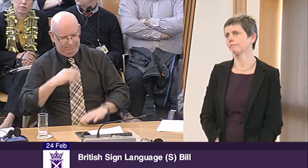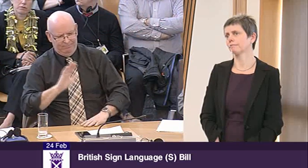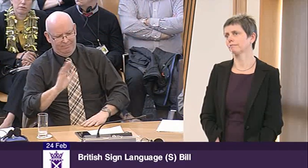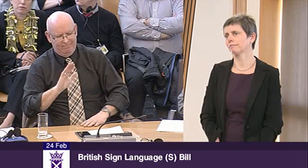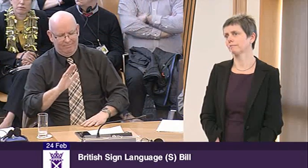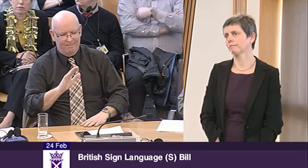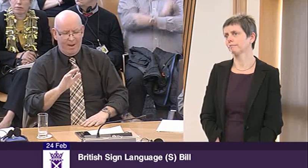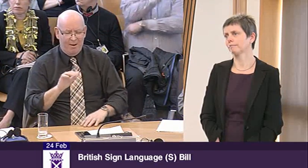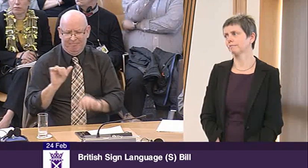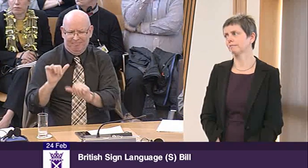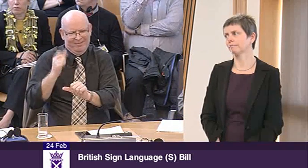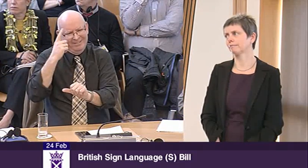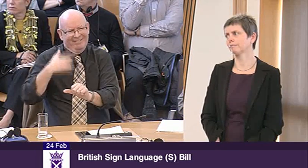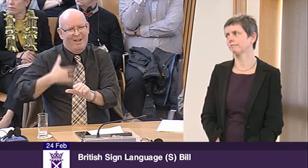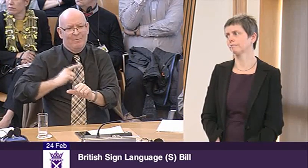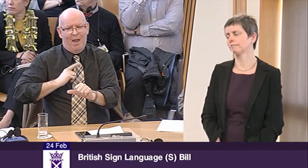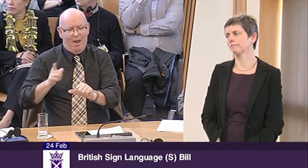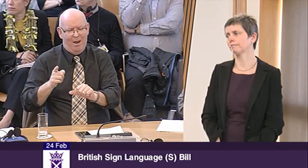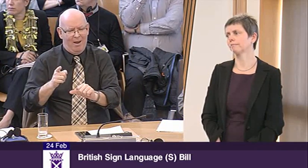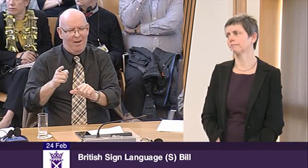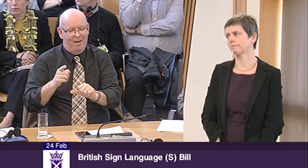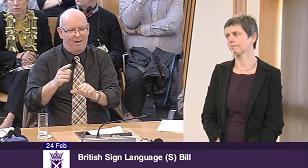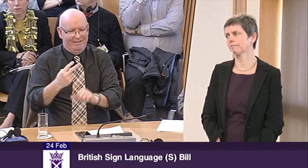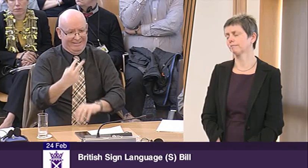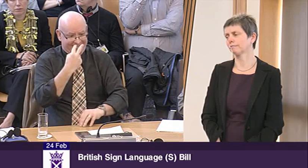this morning that the deaf community does not accept the disability label and we see